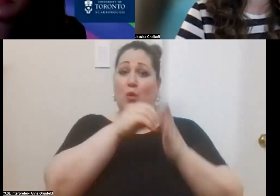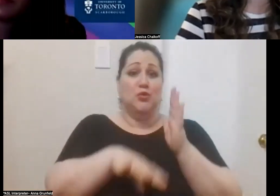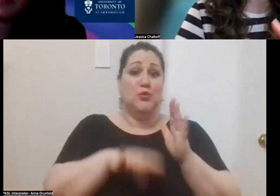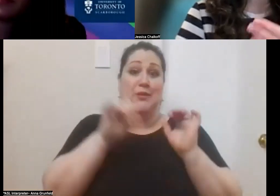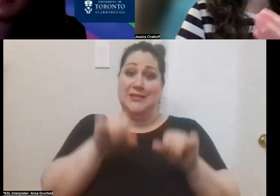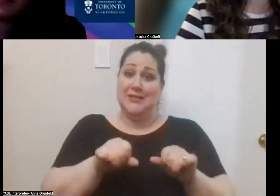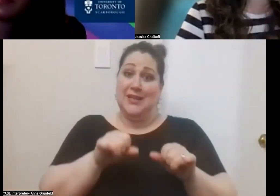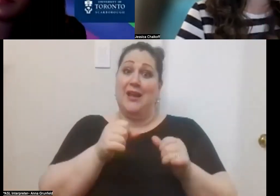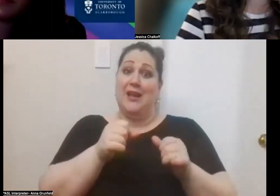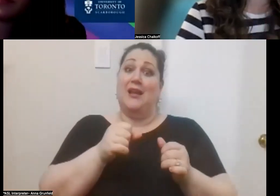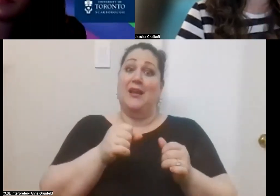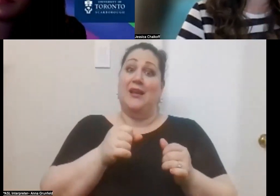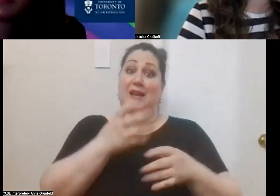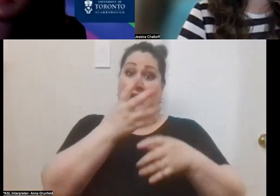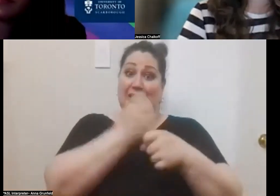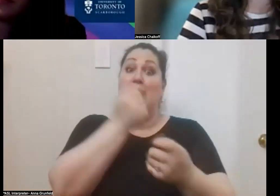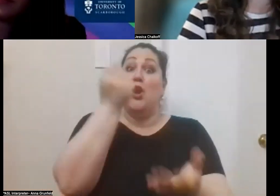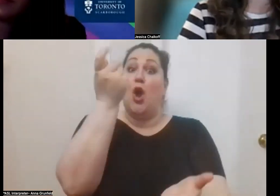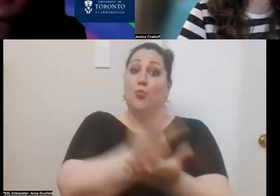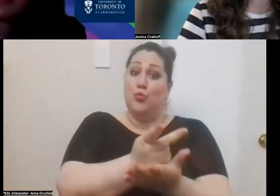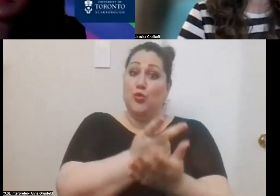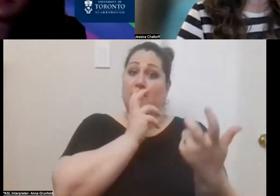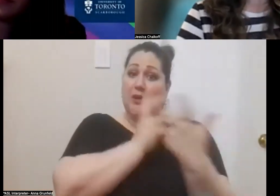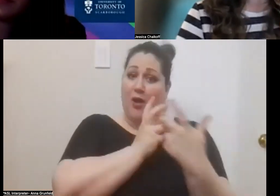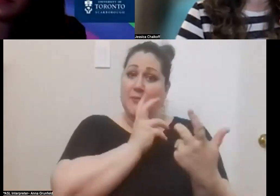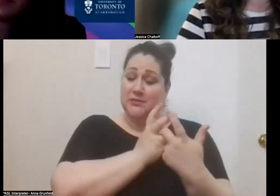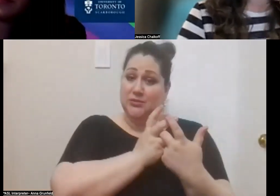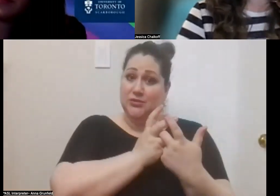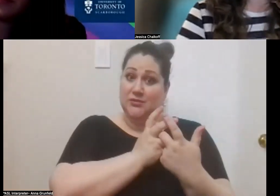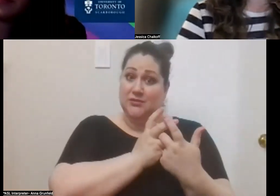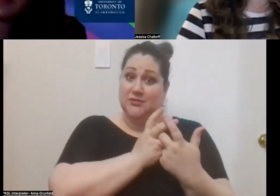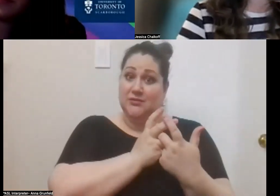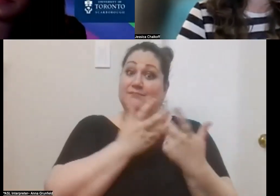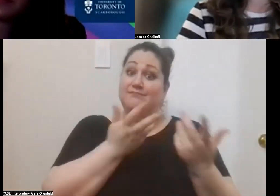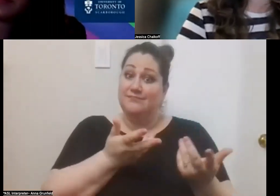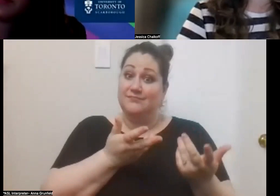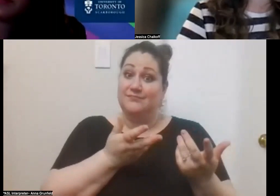And sometimes some of these accommodations might not be able to be approved.